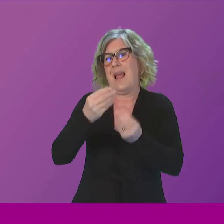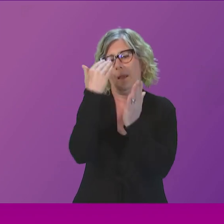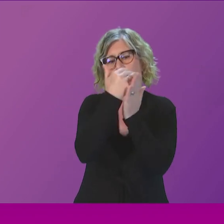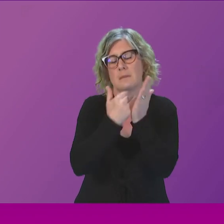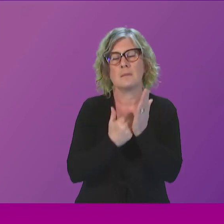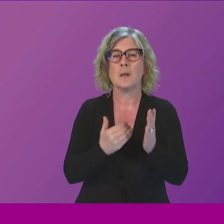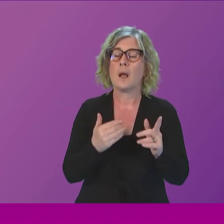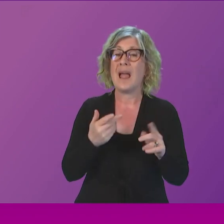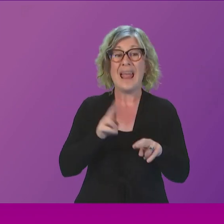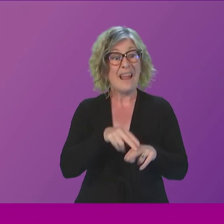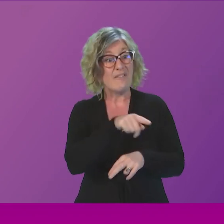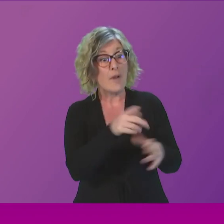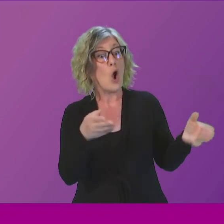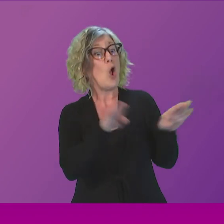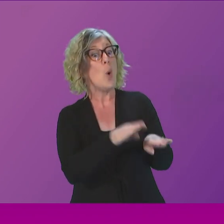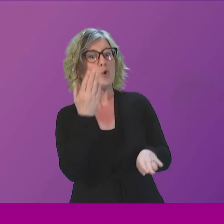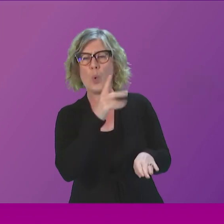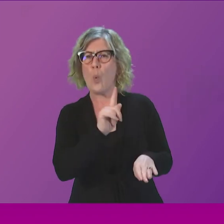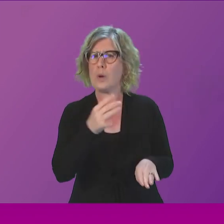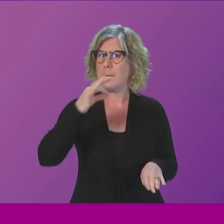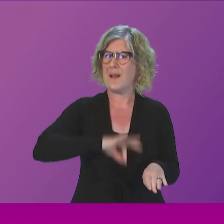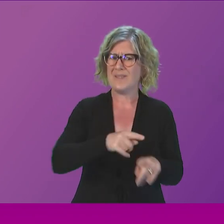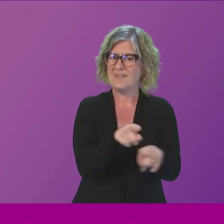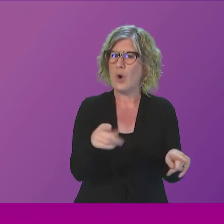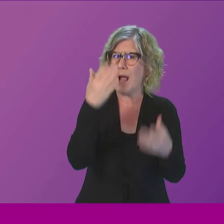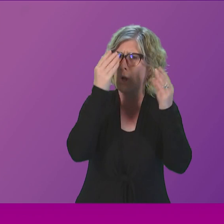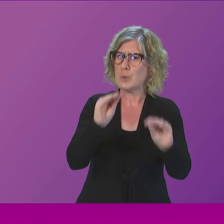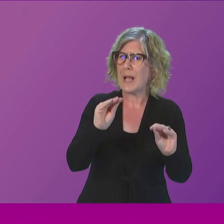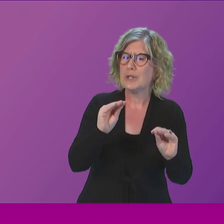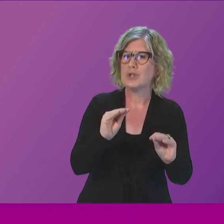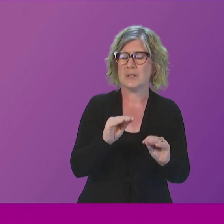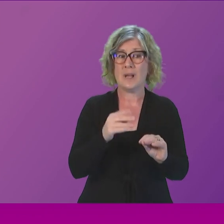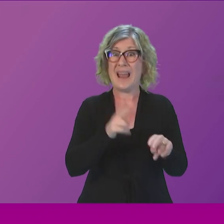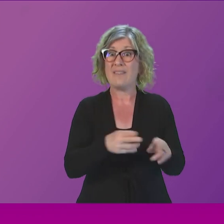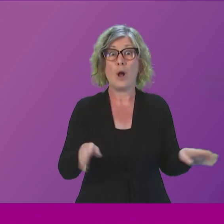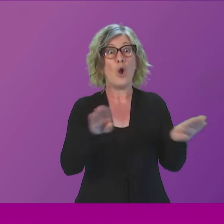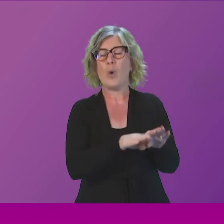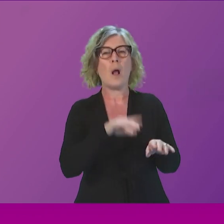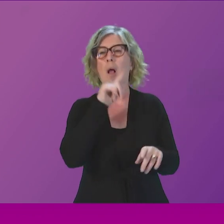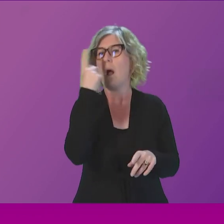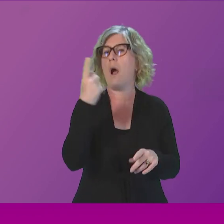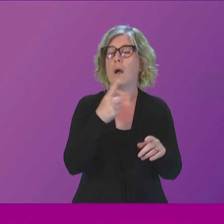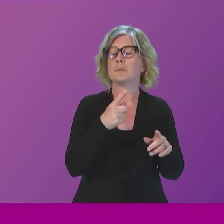If the proposal to close a school is rejected, the local authority cannot repeat the process for another five years.